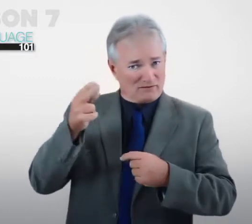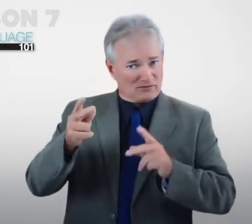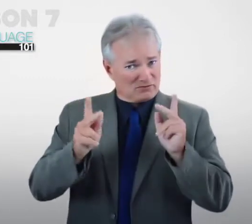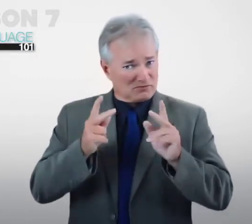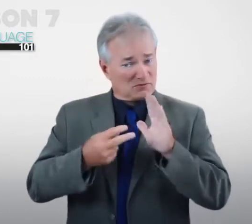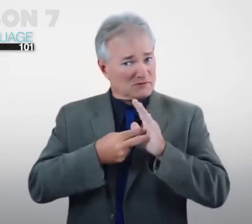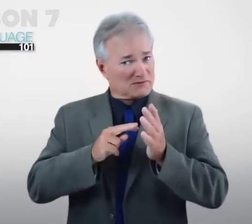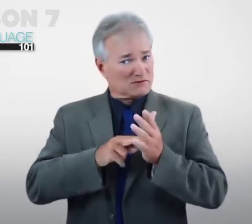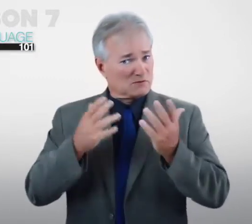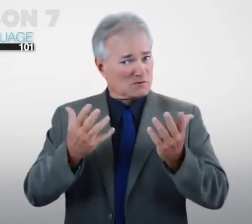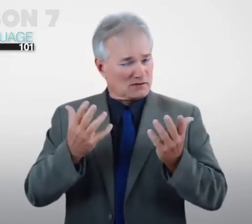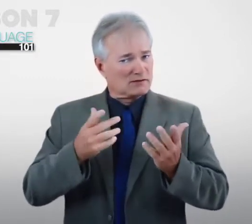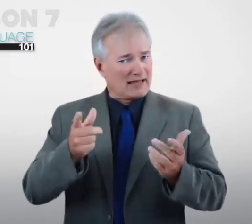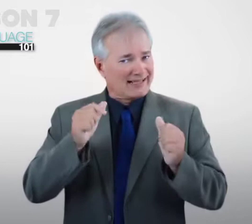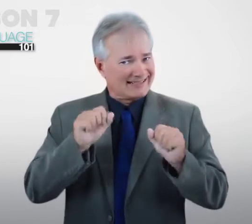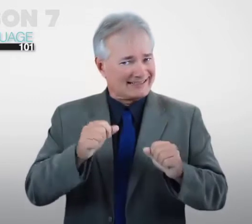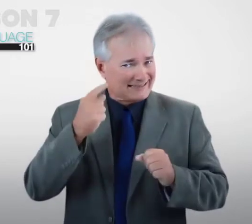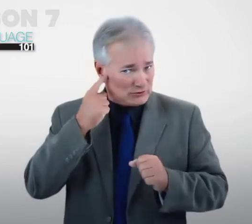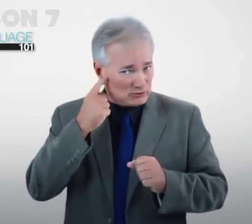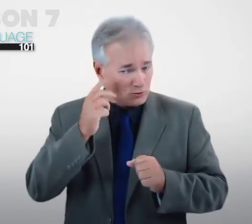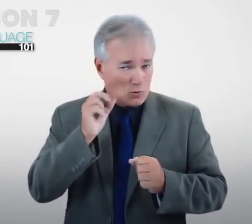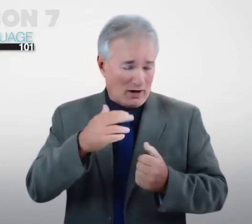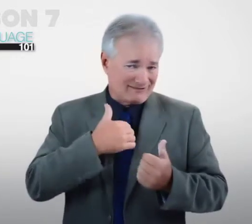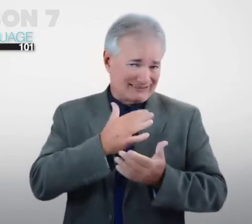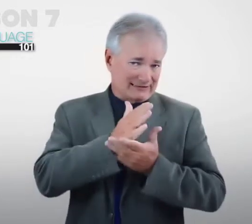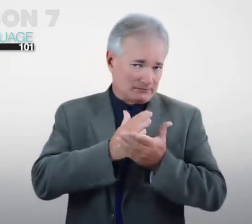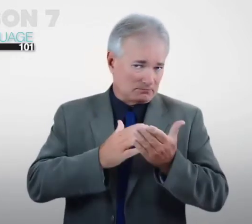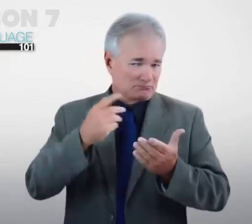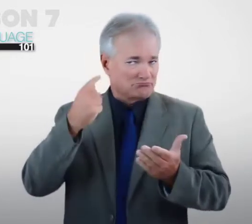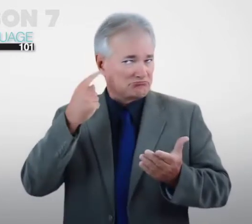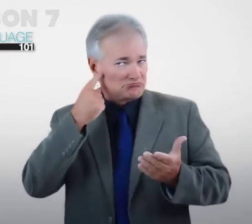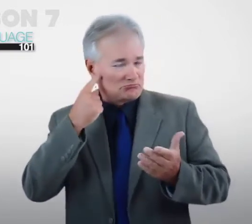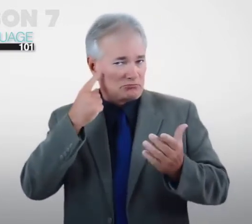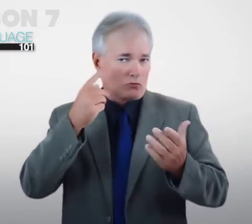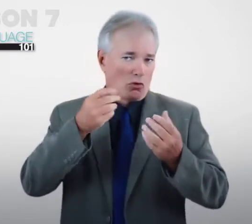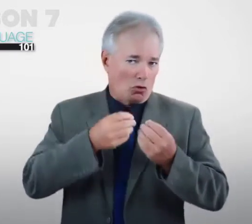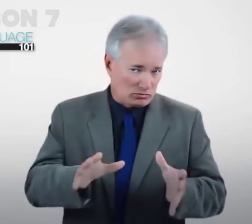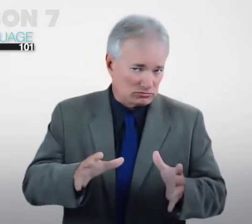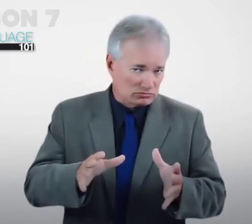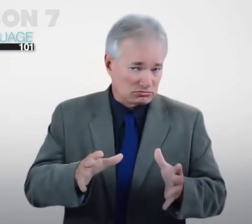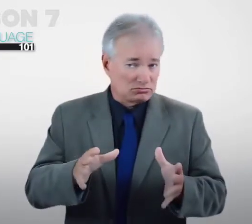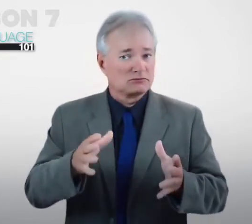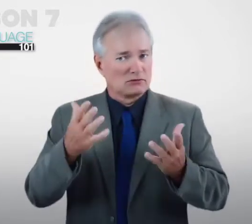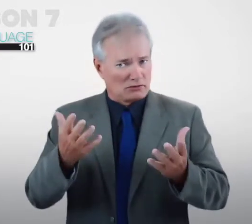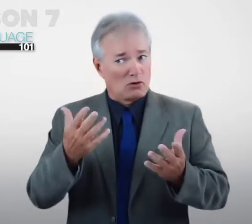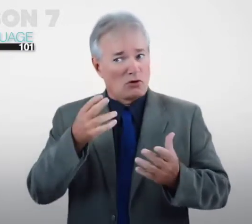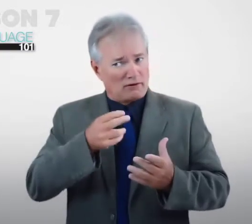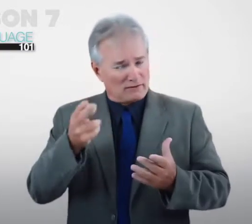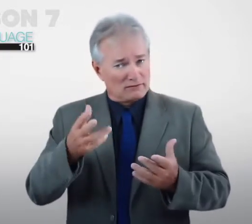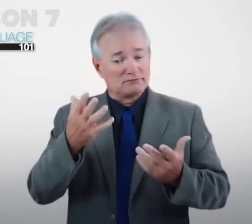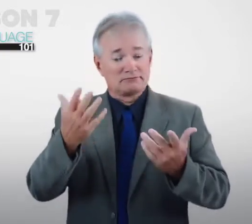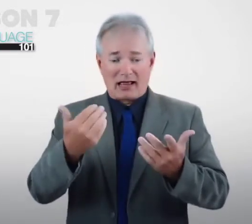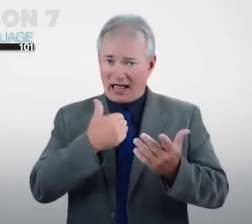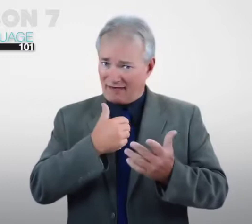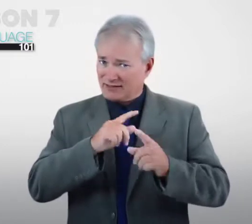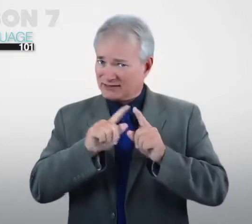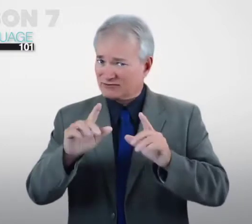who might describe or define themselves as deaf. Now hard of hearing means they have some type of hearing loss.